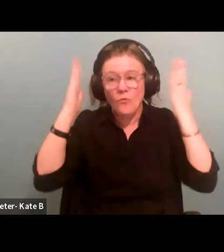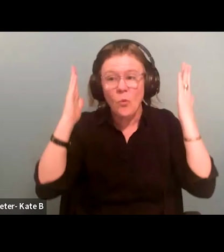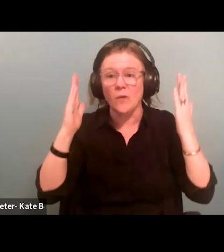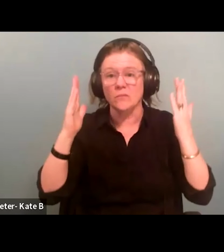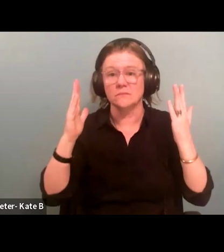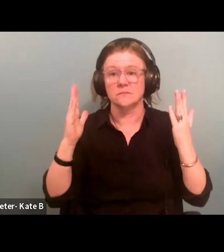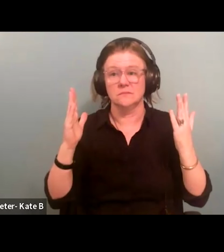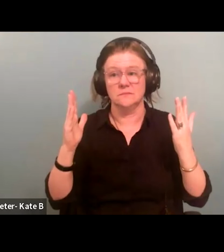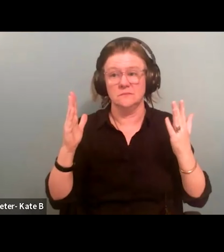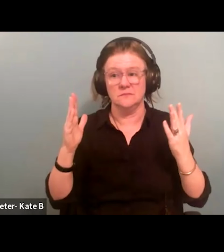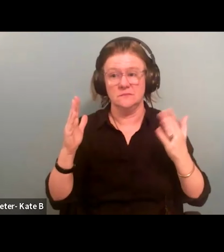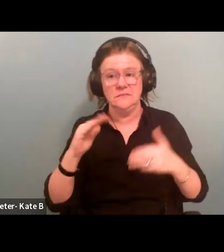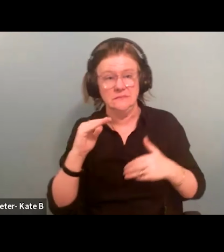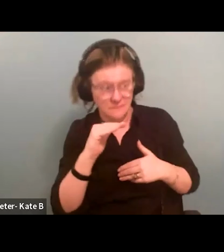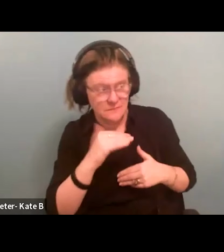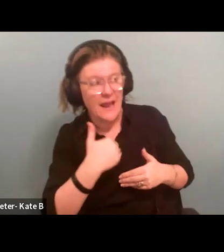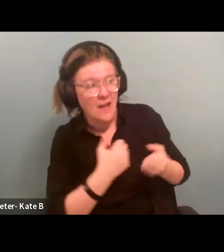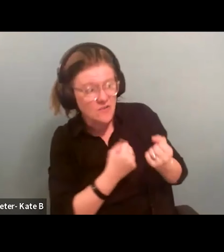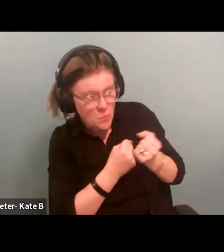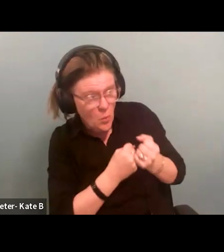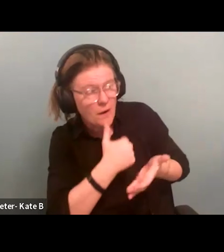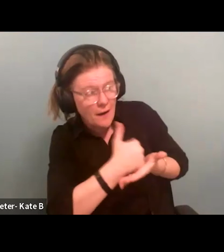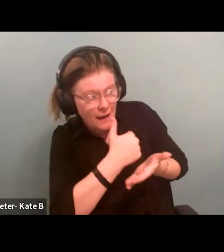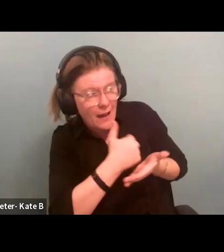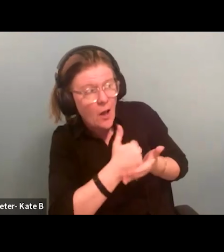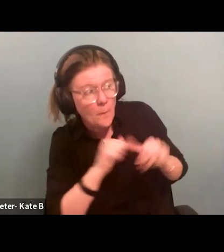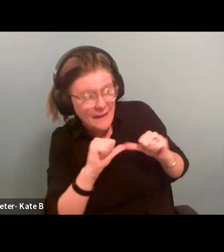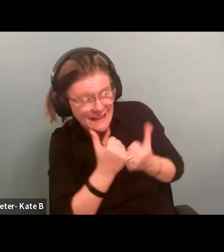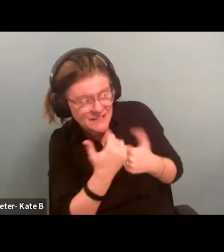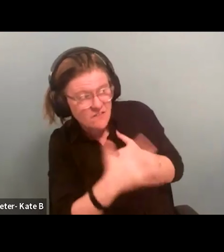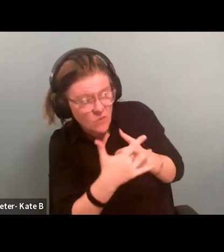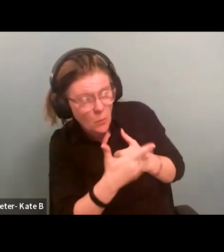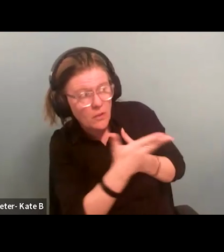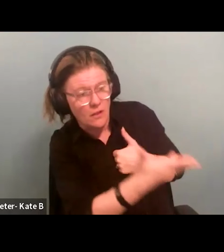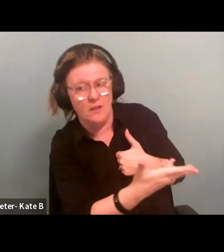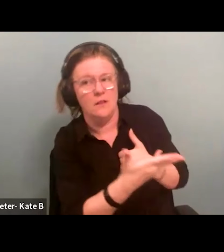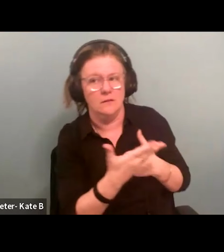and needs to know that there is support available to them.